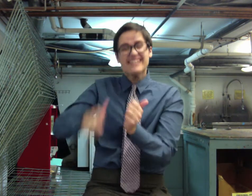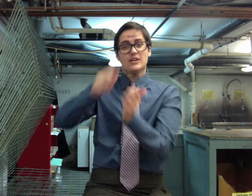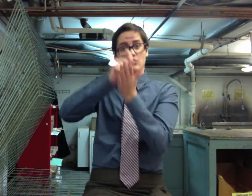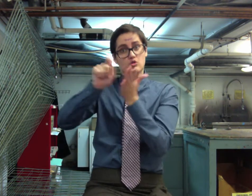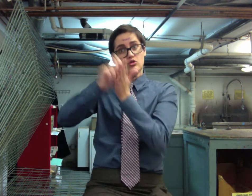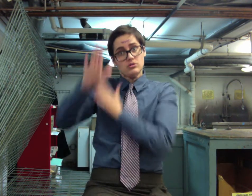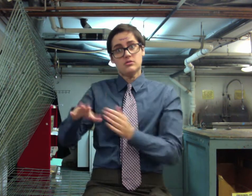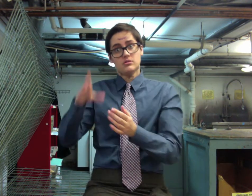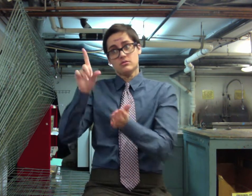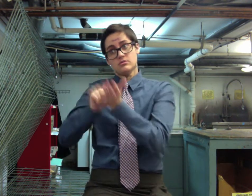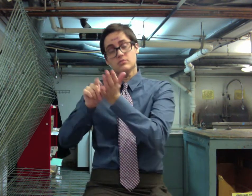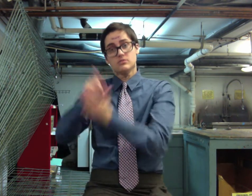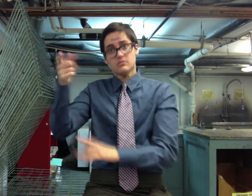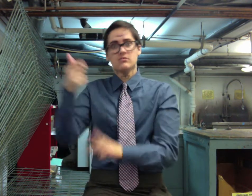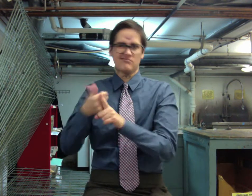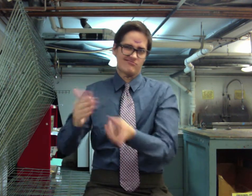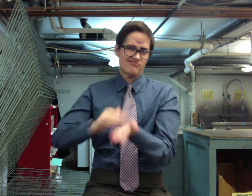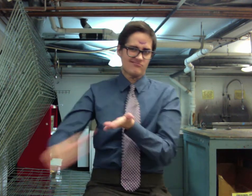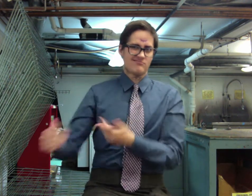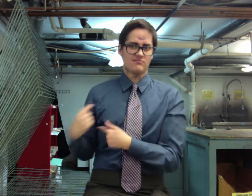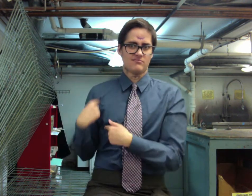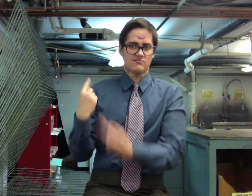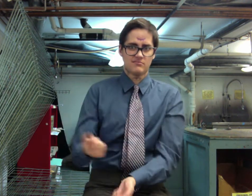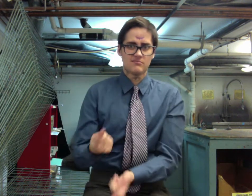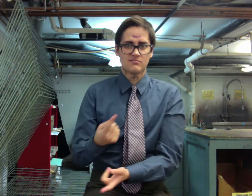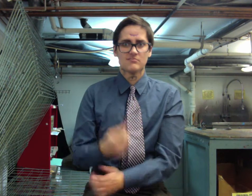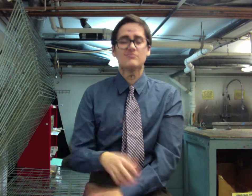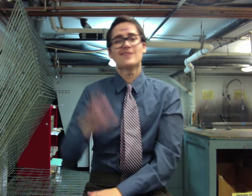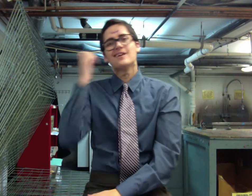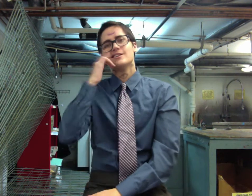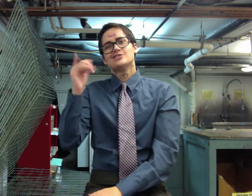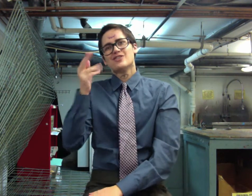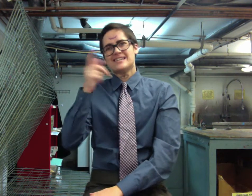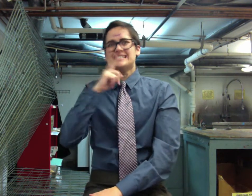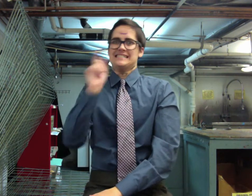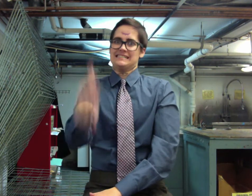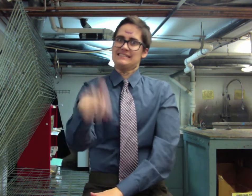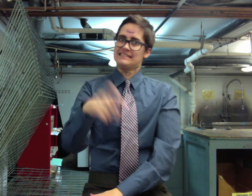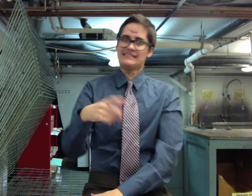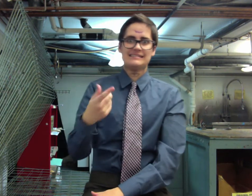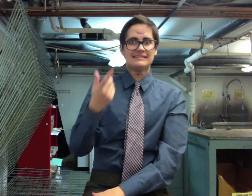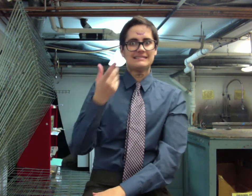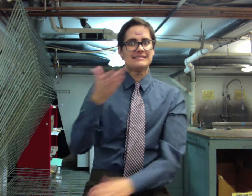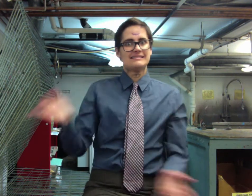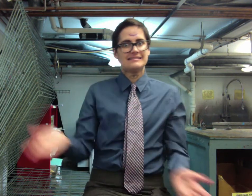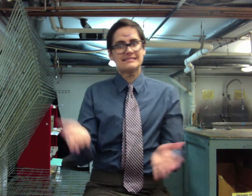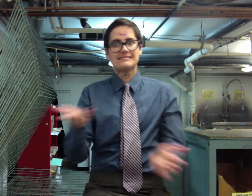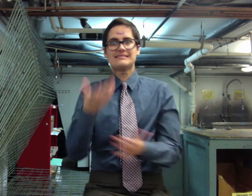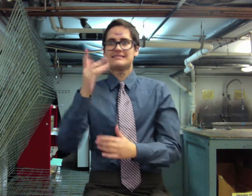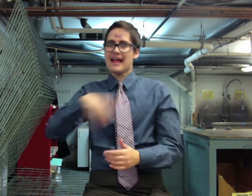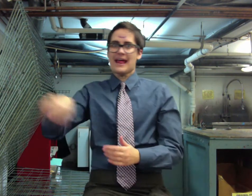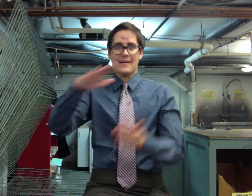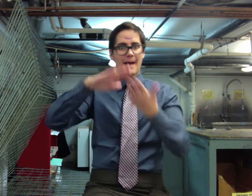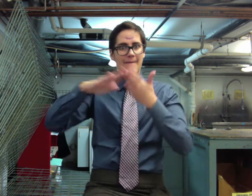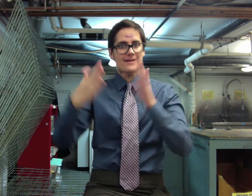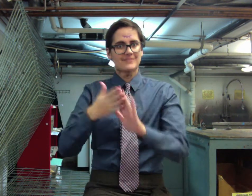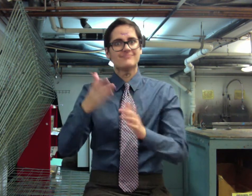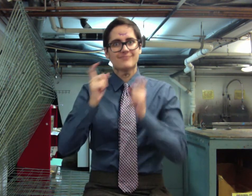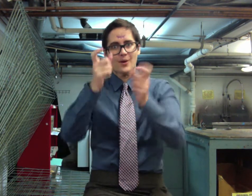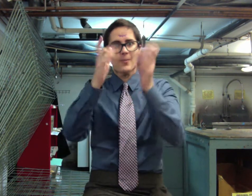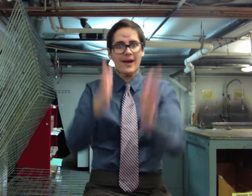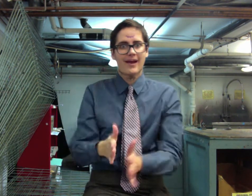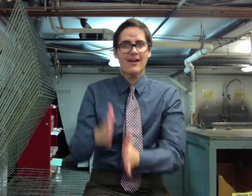writer has been laid off, the Daily Journal needs these community contributions to